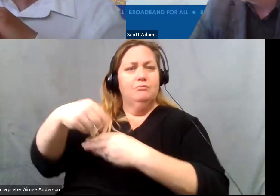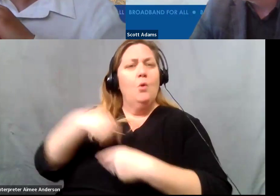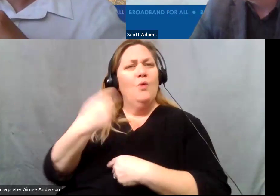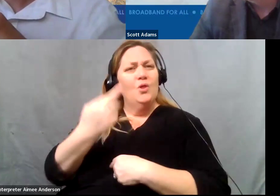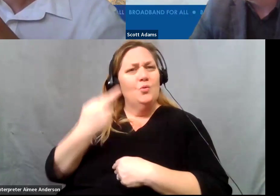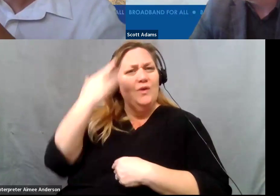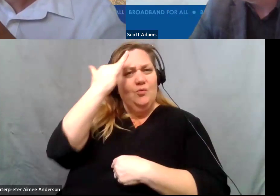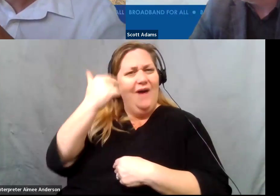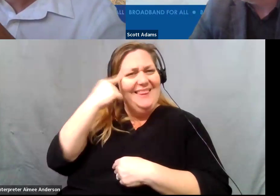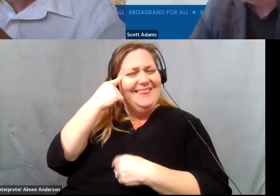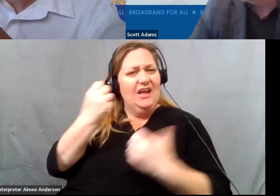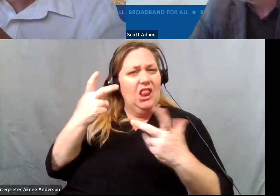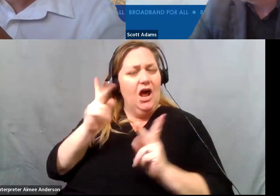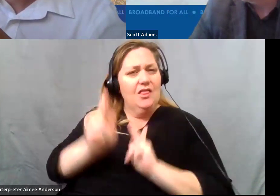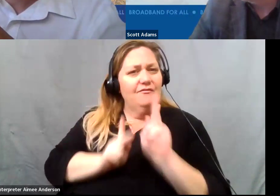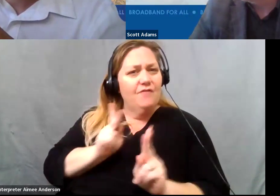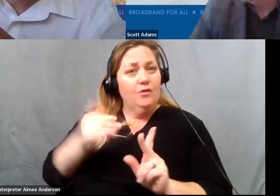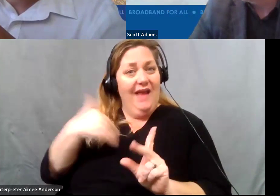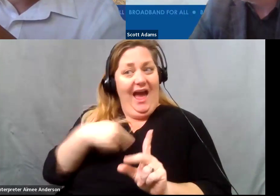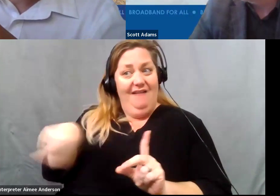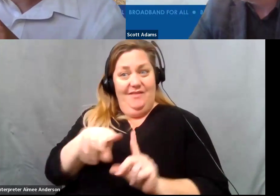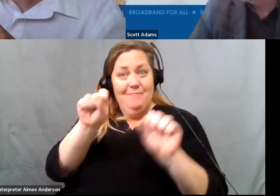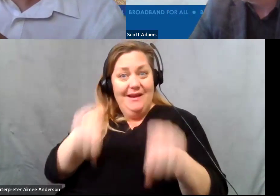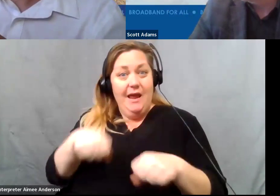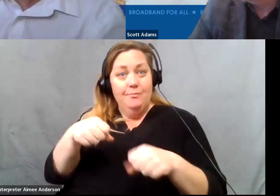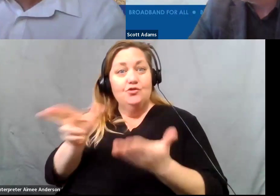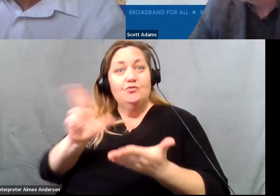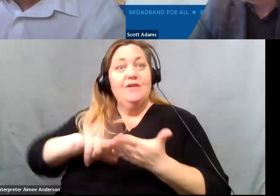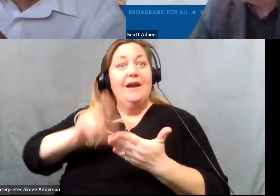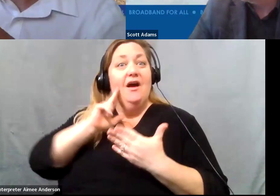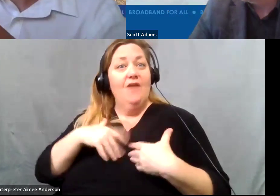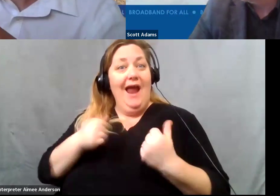think a lot of the folks that have been able to sign out for health coverage here in California